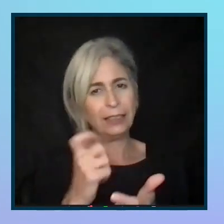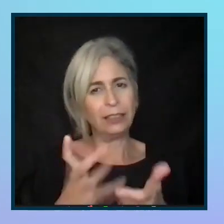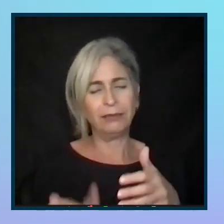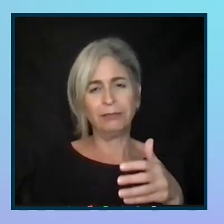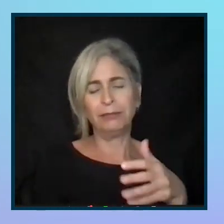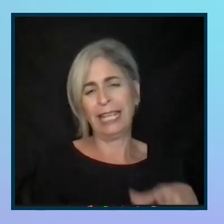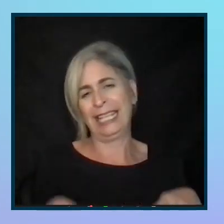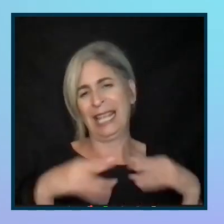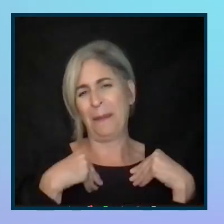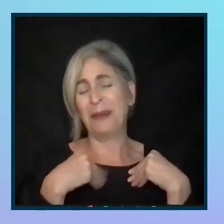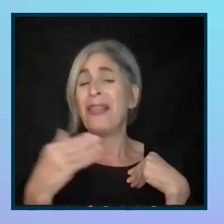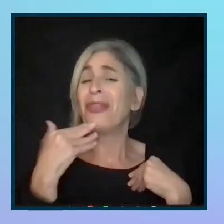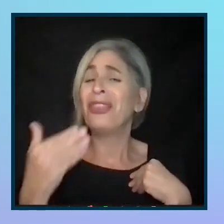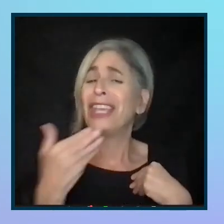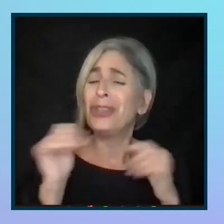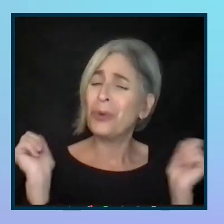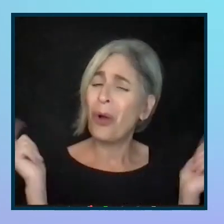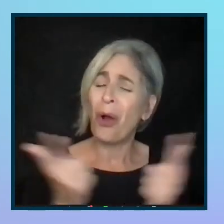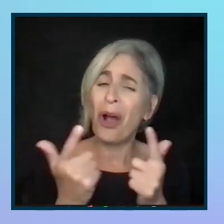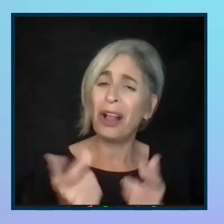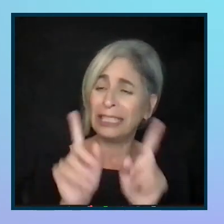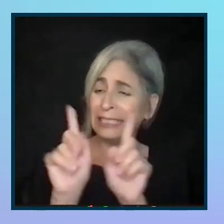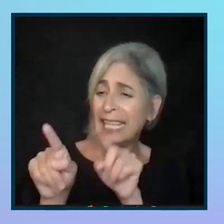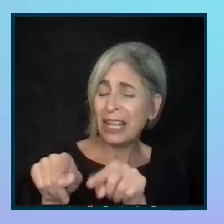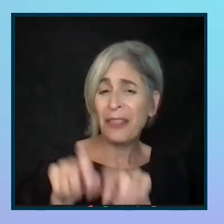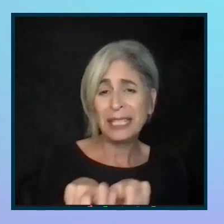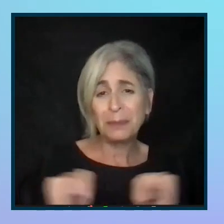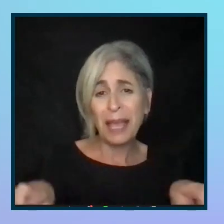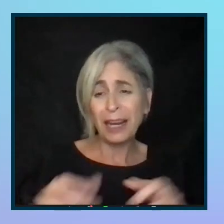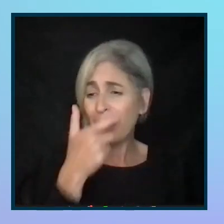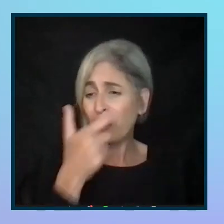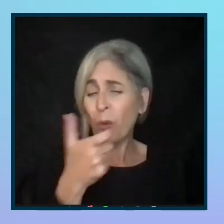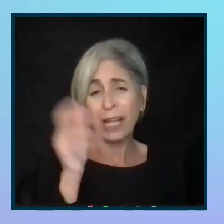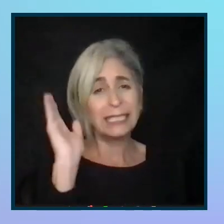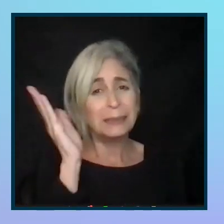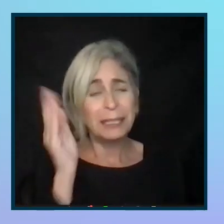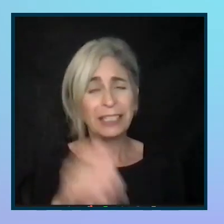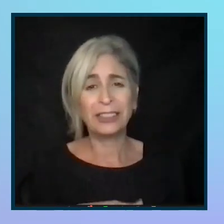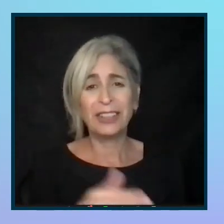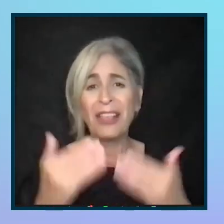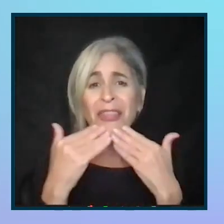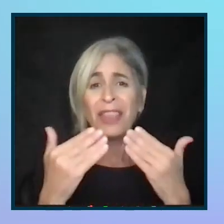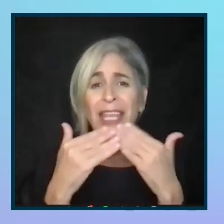Awesome, well, thank you to everyone who attended this panel and watched us all speak. And thank you, of course, to the panelists,